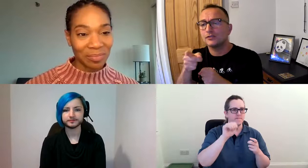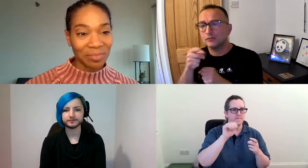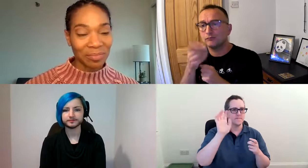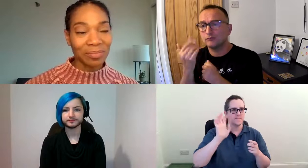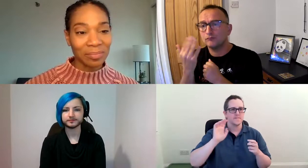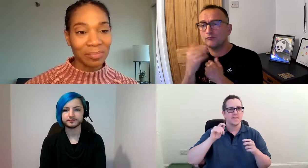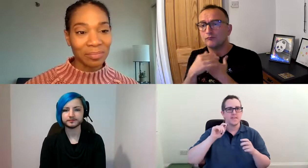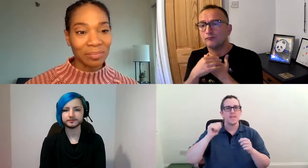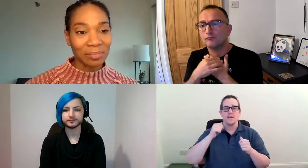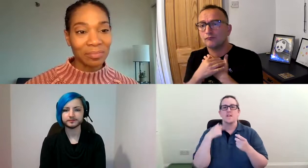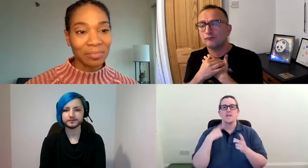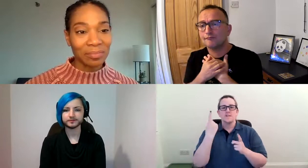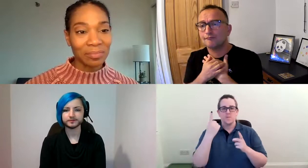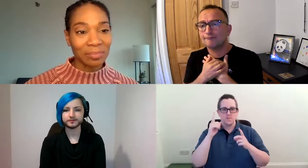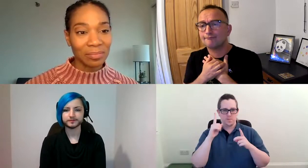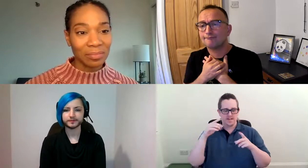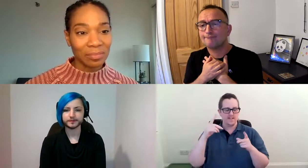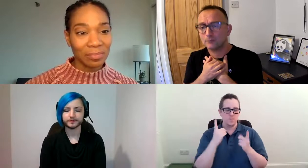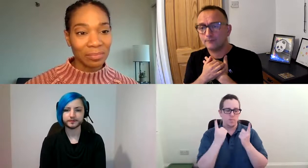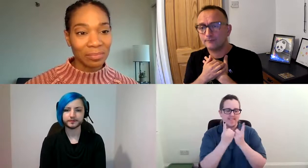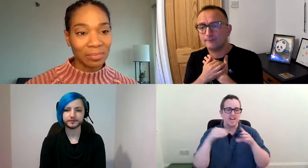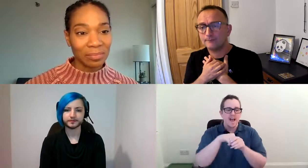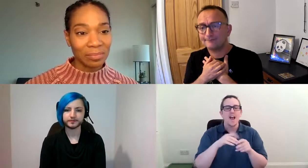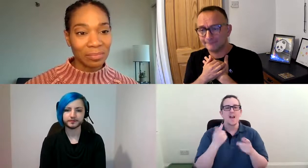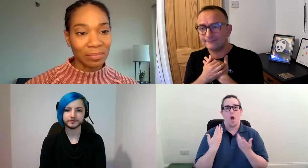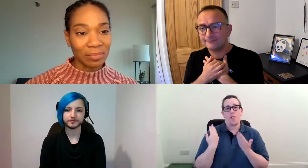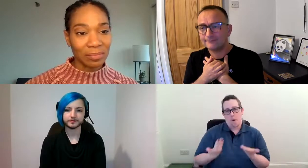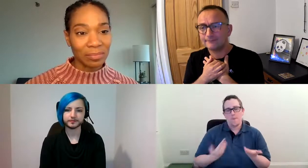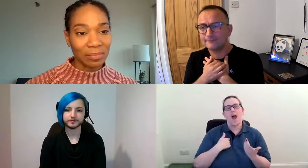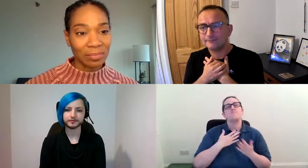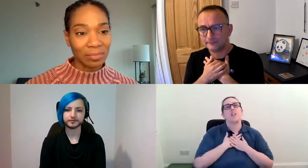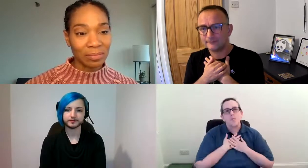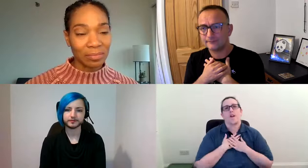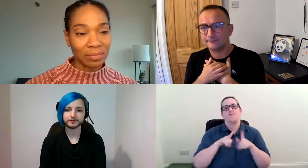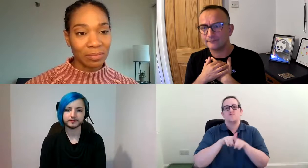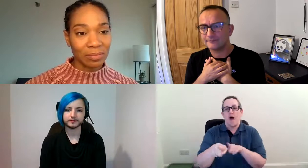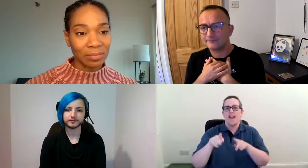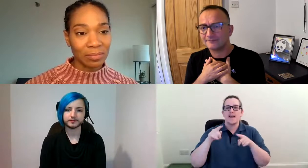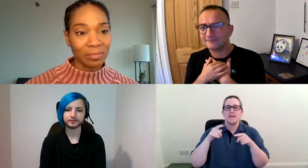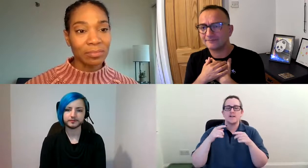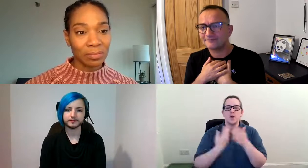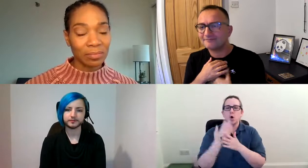enjoining new pronouns, for me I am also unclear how I